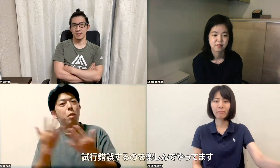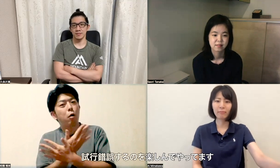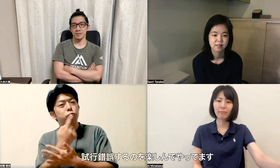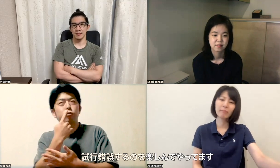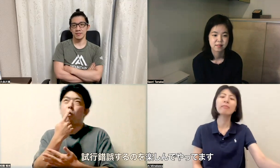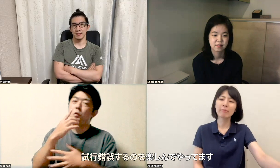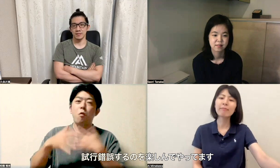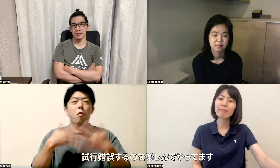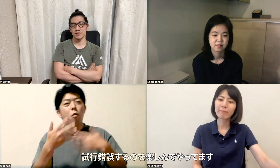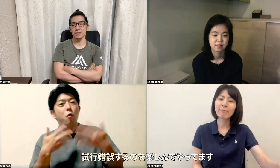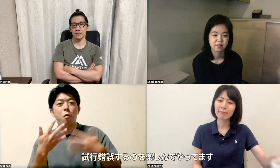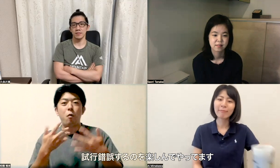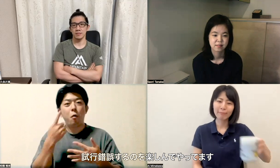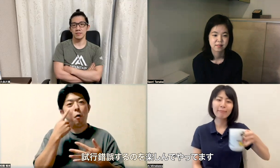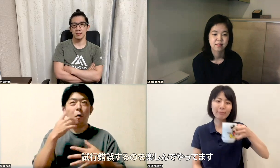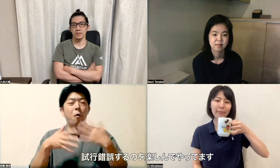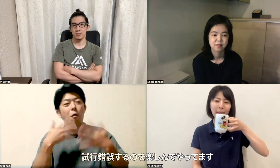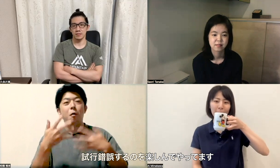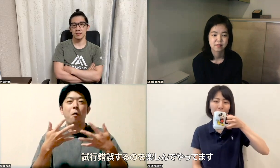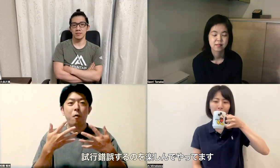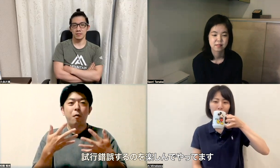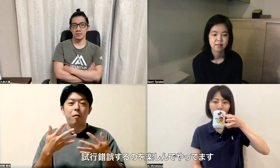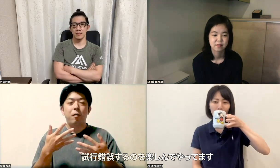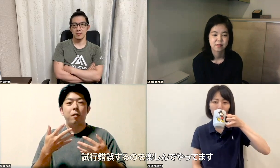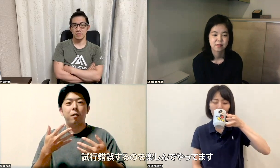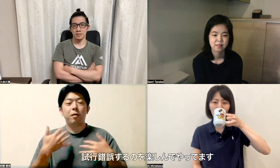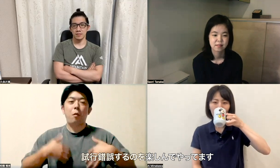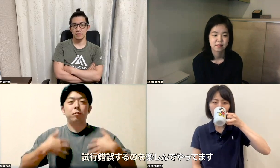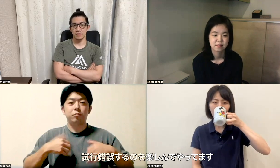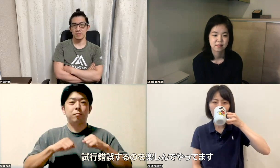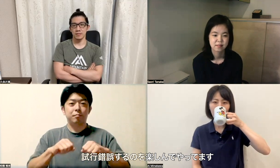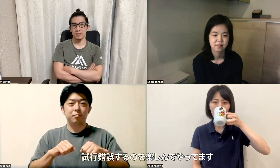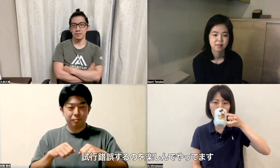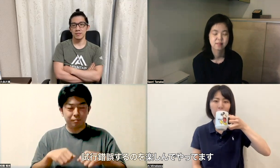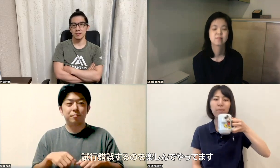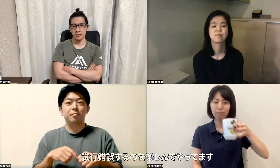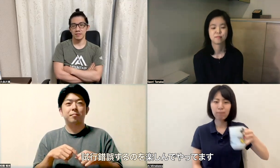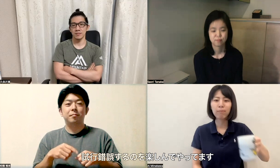I enjoy it very much with trial and error.